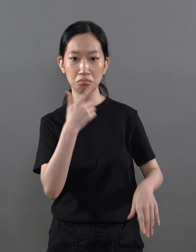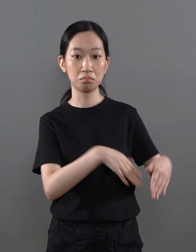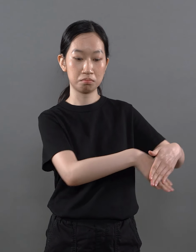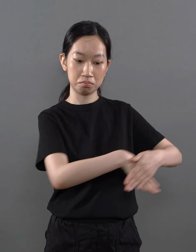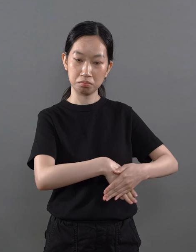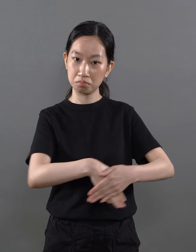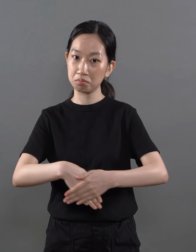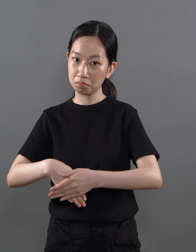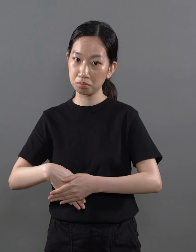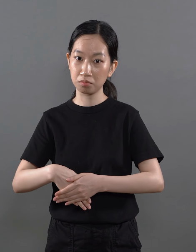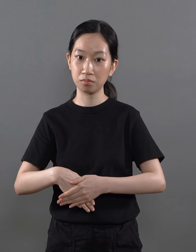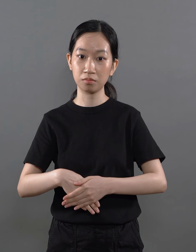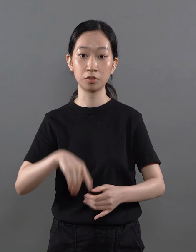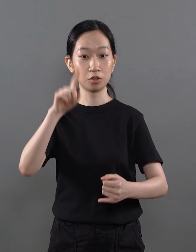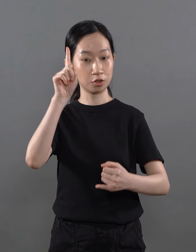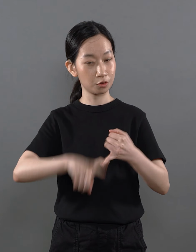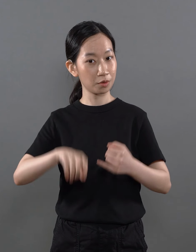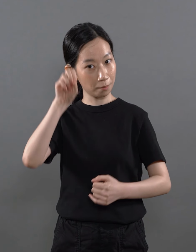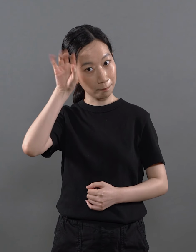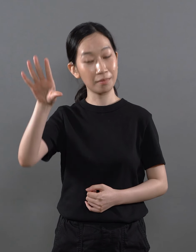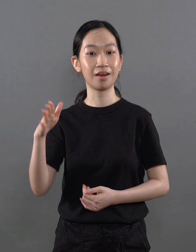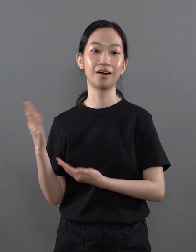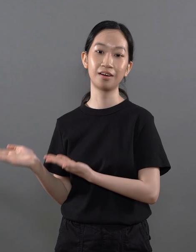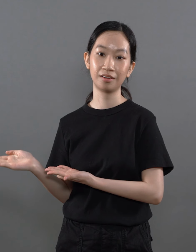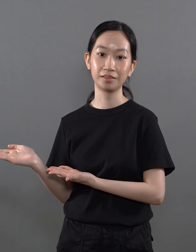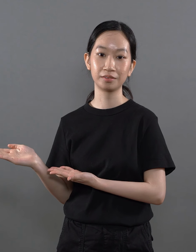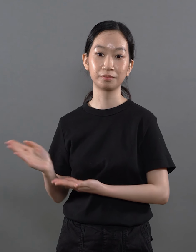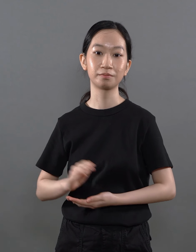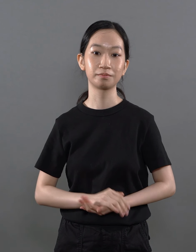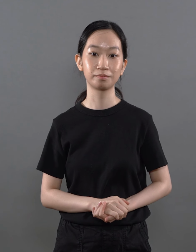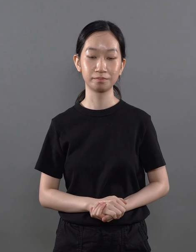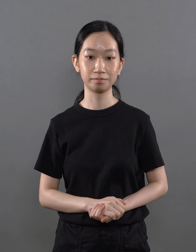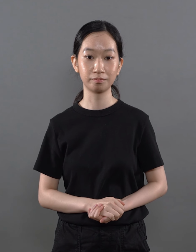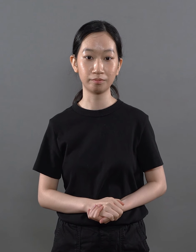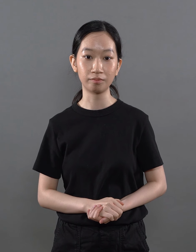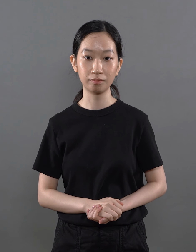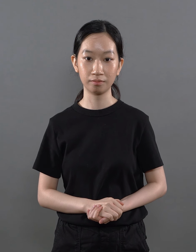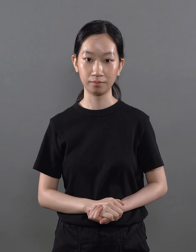and am inadvertently hoarding all sorts of materials This is how Mount Huaguo came by